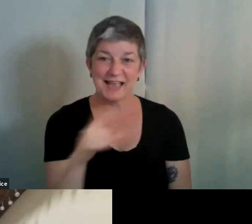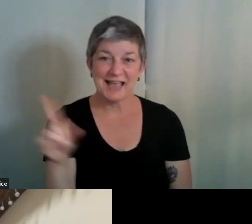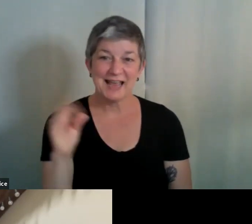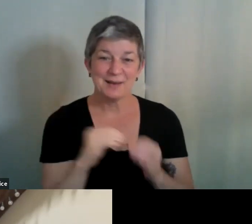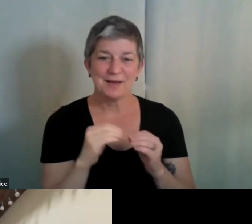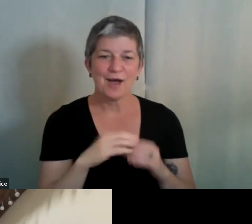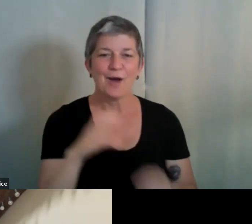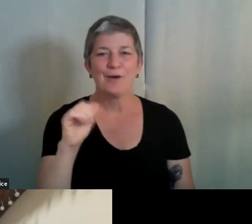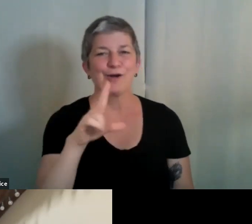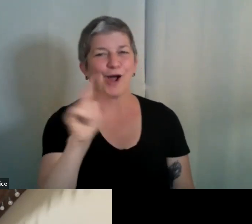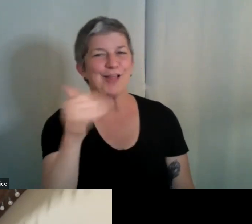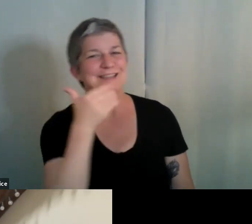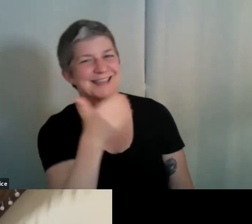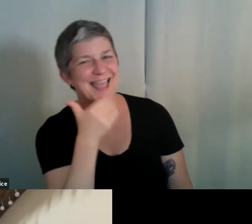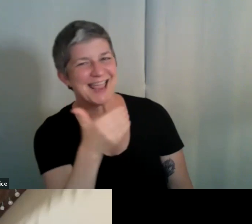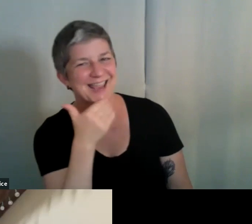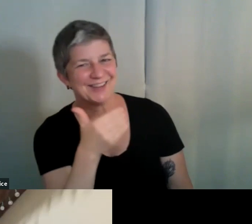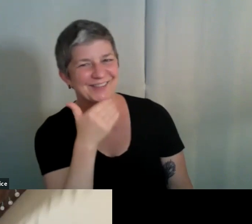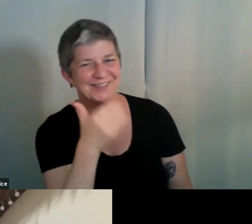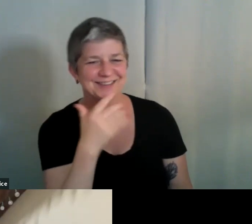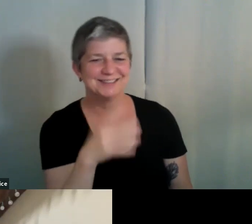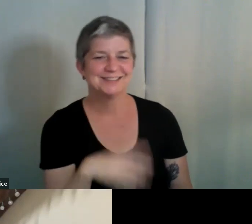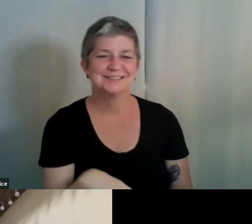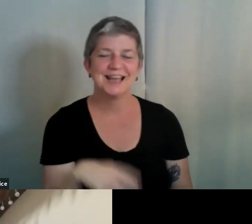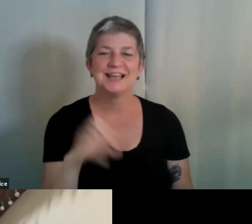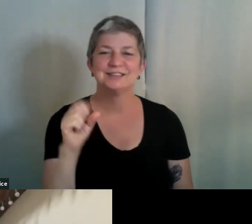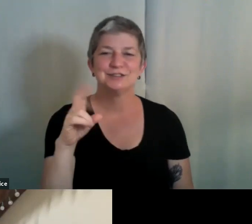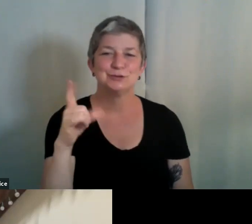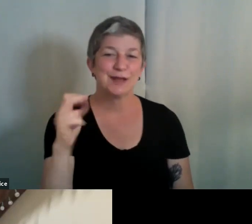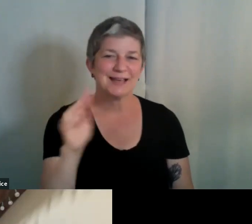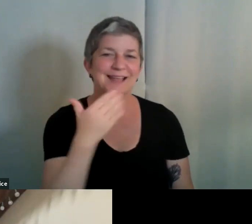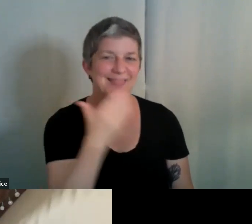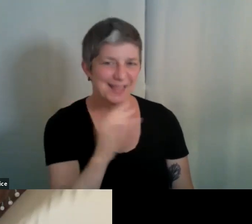says thank you and Sudan says thank you as well. My pleasure.